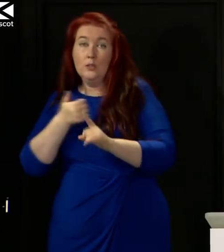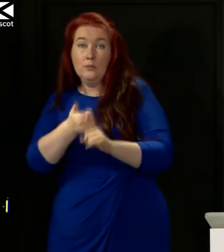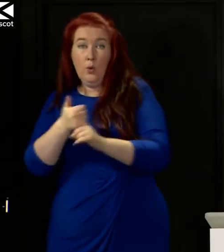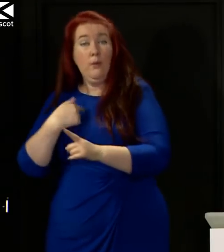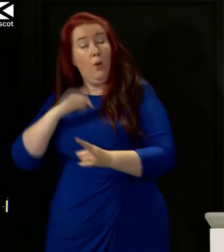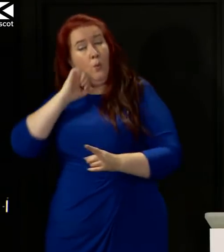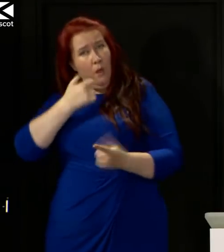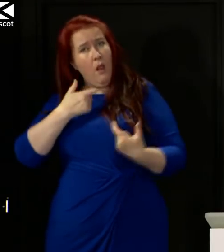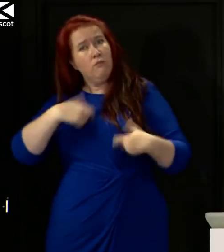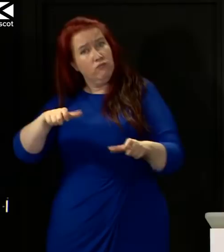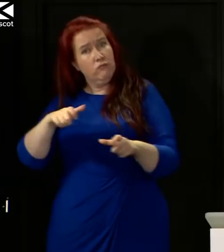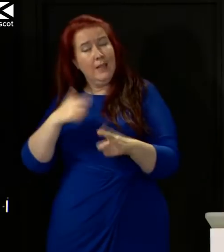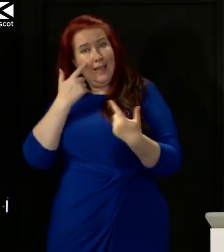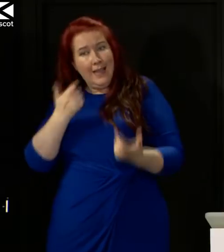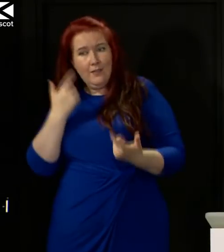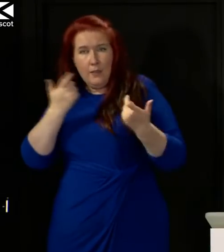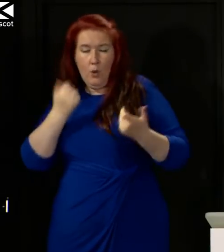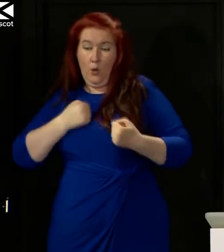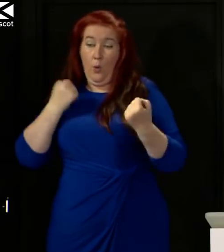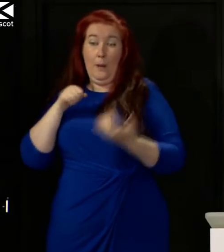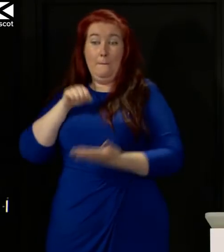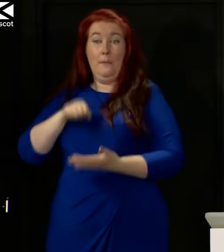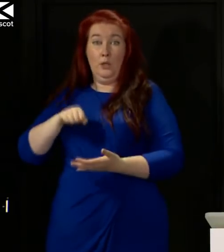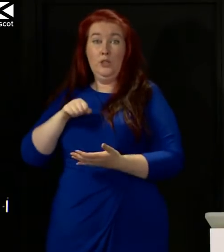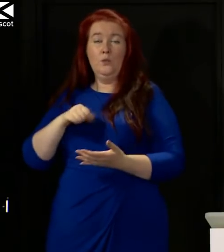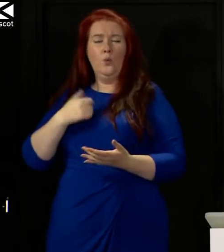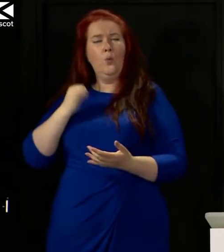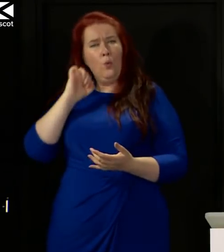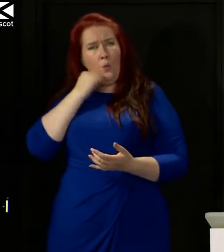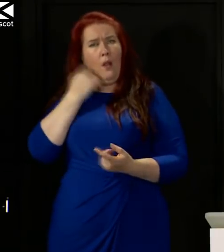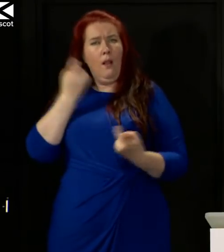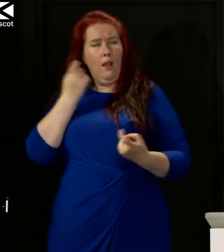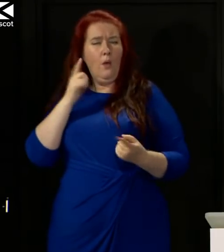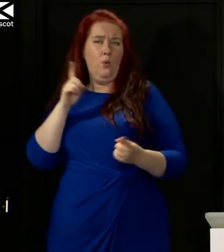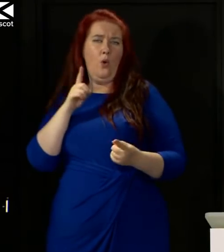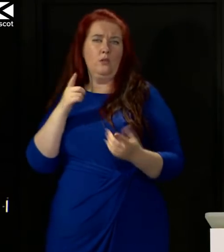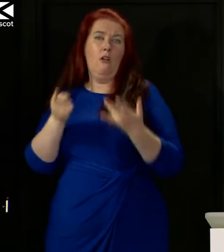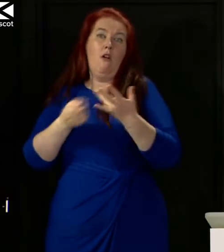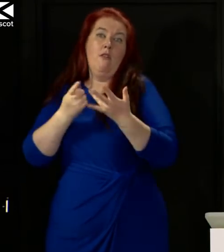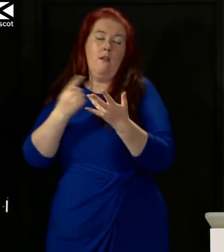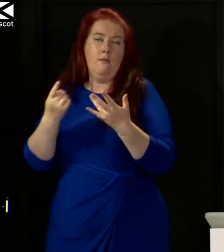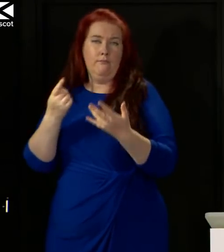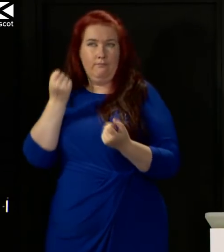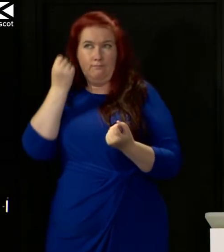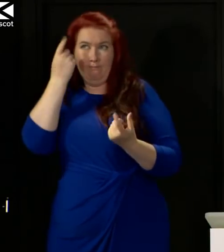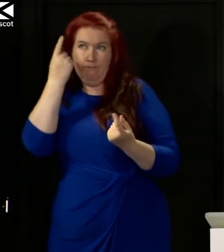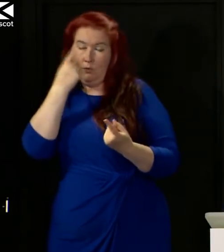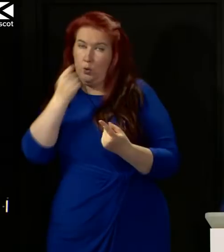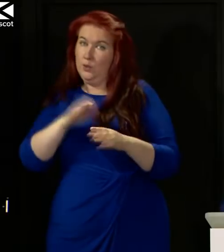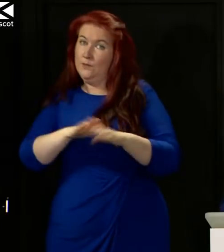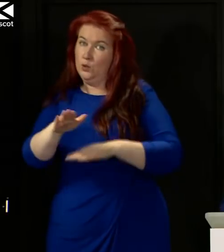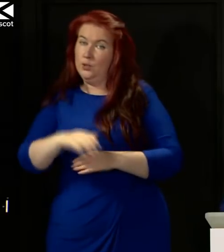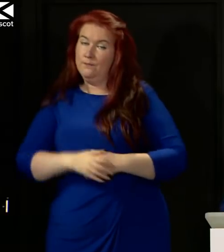go through our own budget processes about the action and further initiatives that might be required in future.